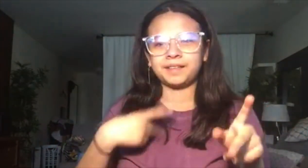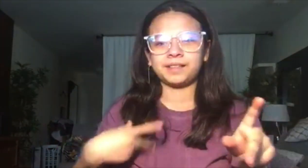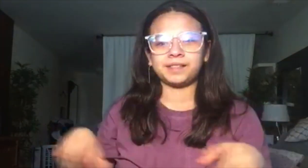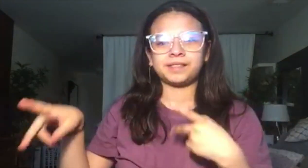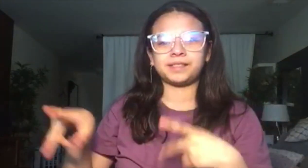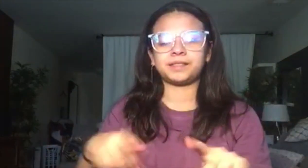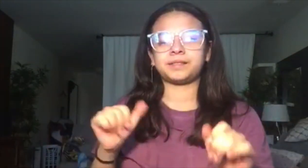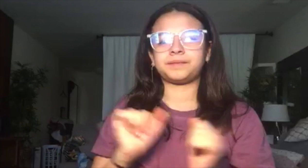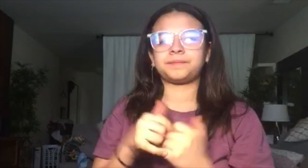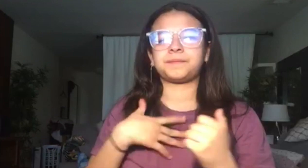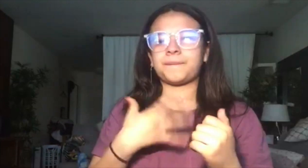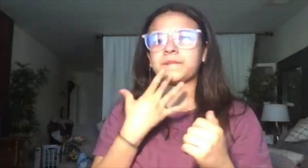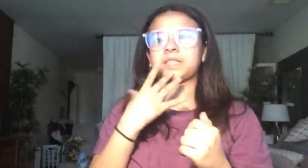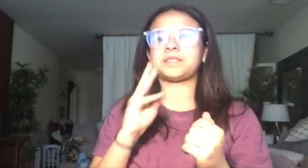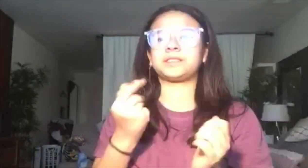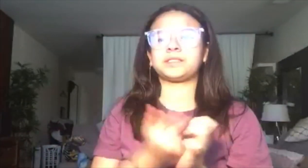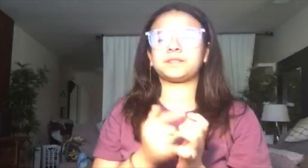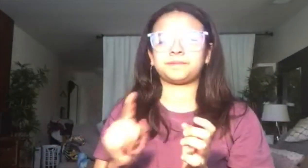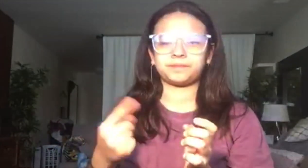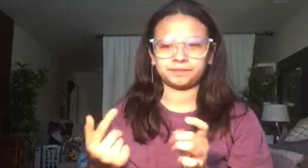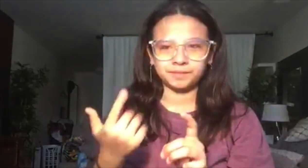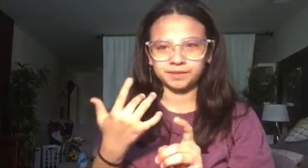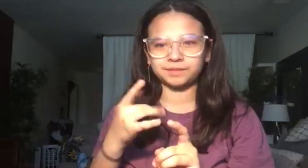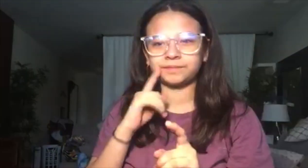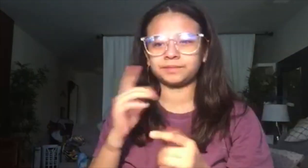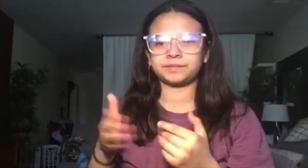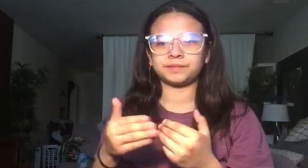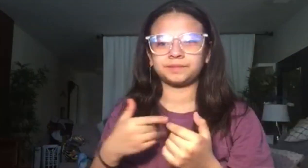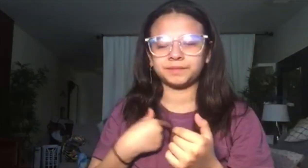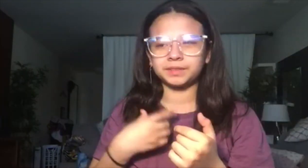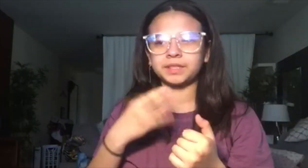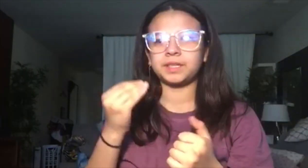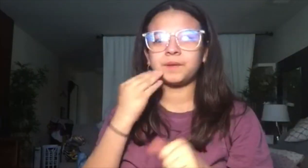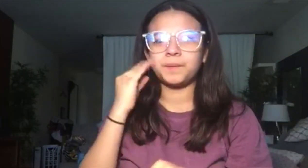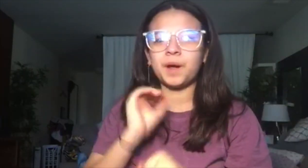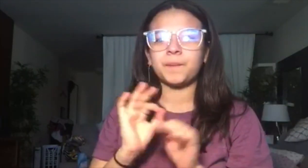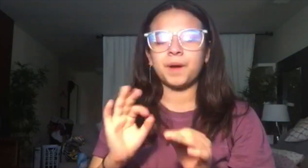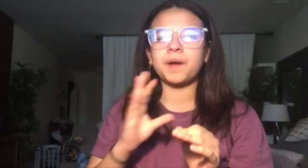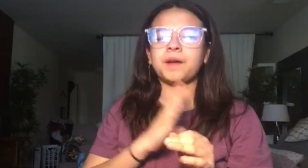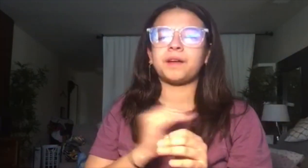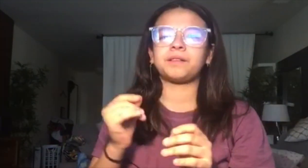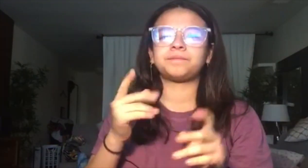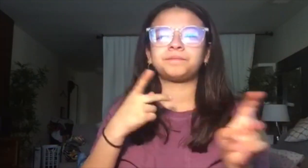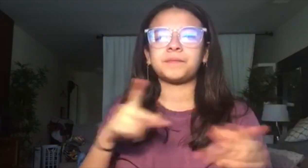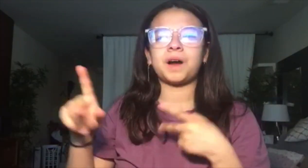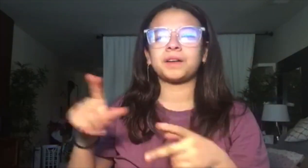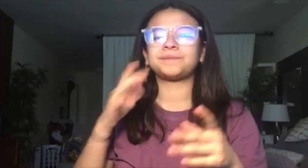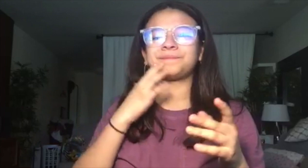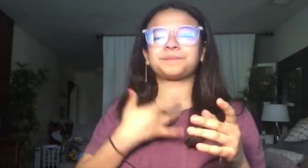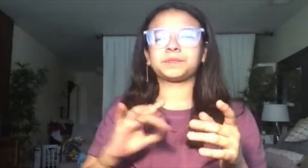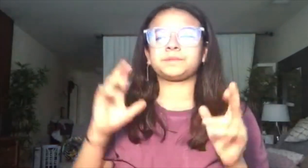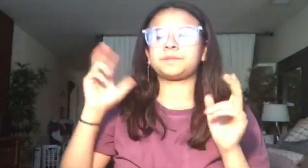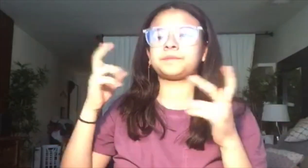You know, like in 6th grade we had a party. I think that was my favorite thing. And homework was good and we had all those